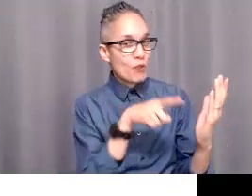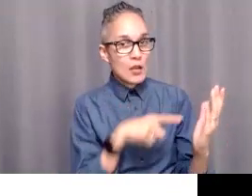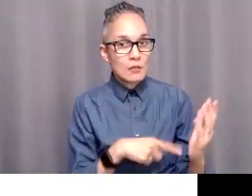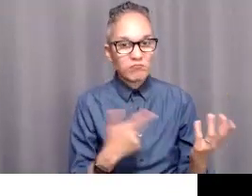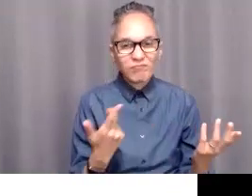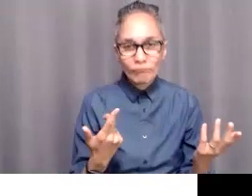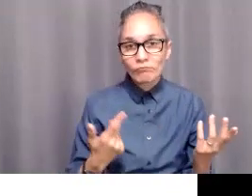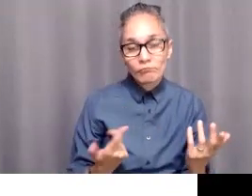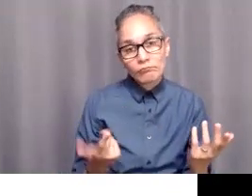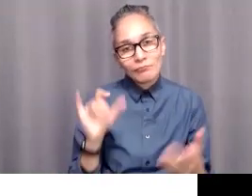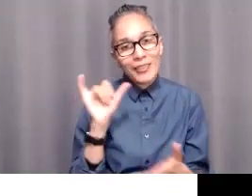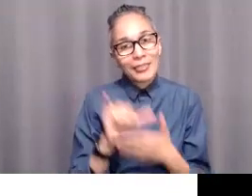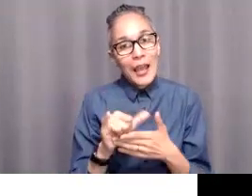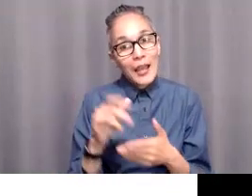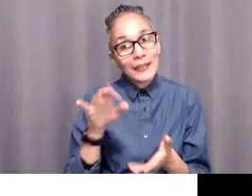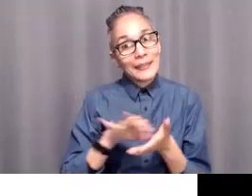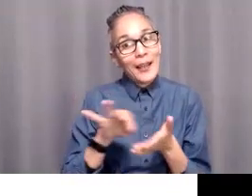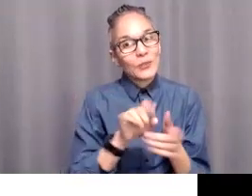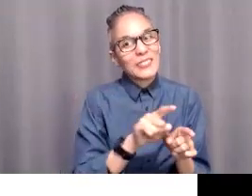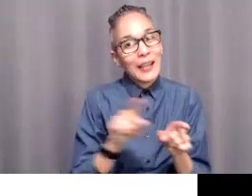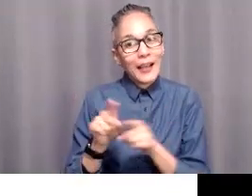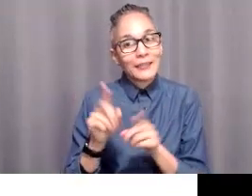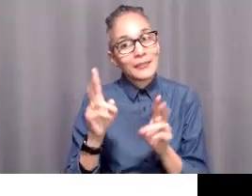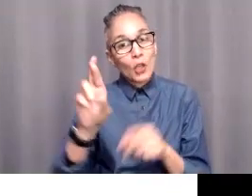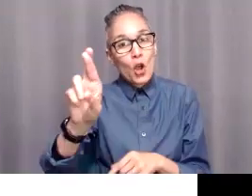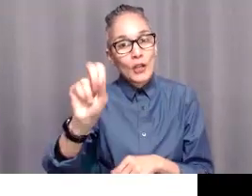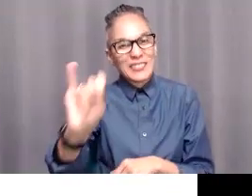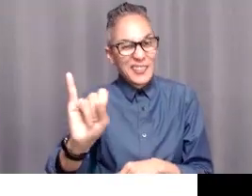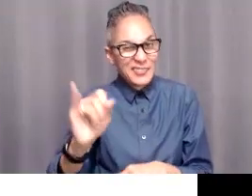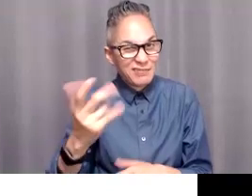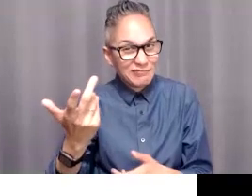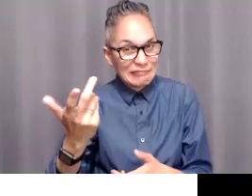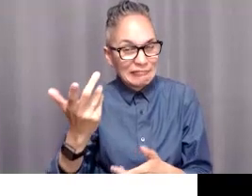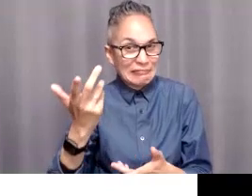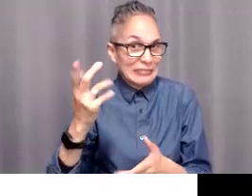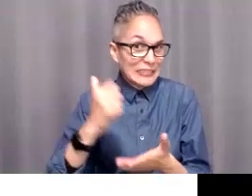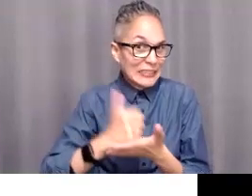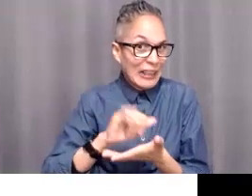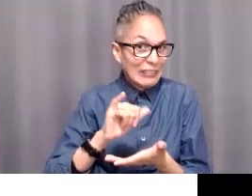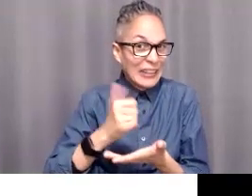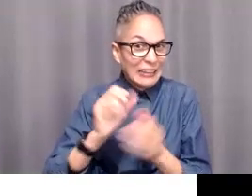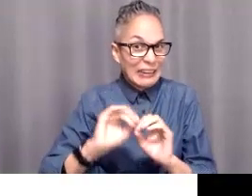that does count, as an instance of RSI. Does that, does that you think that that addresses